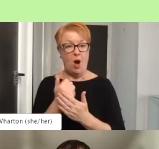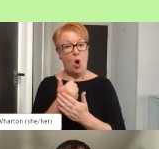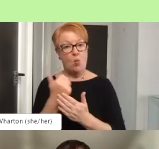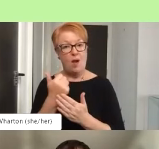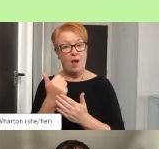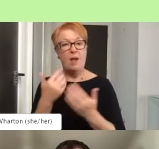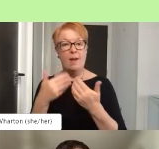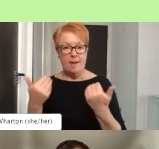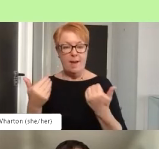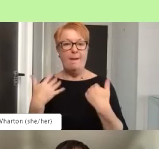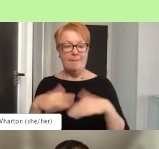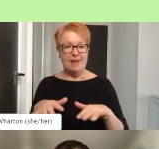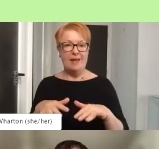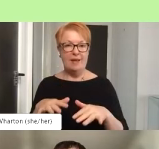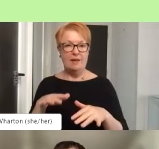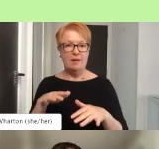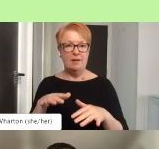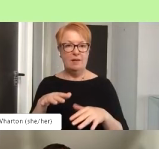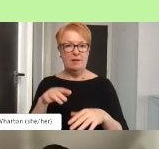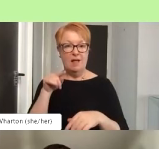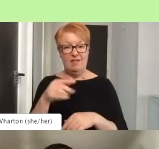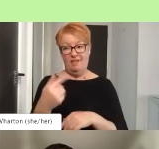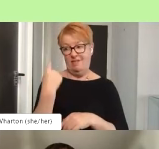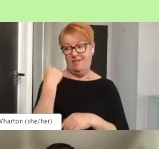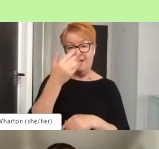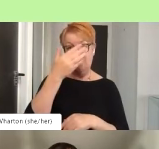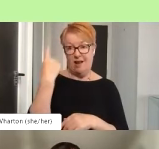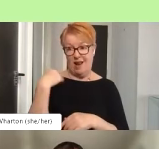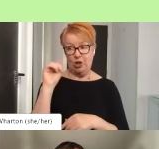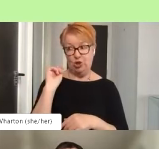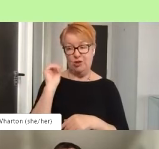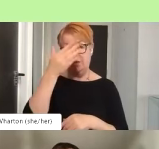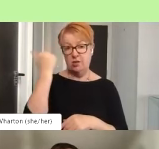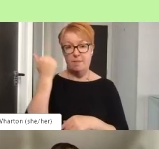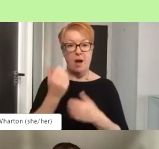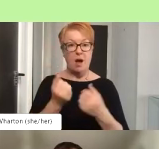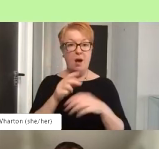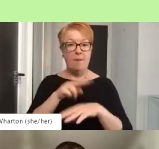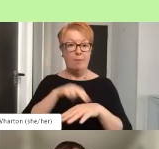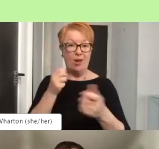burning police cars that summer, last summer, basically, because of Polish shootings.